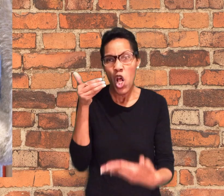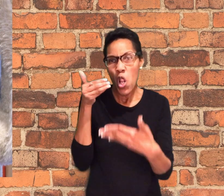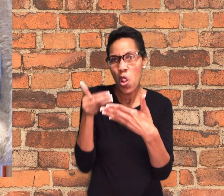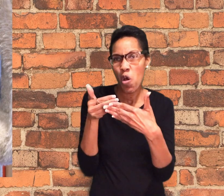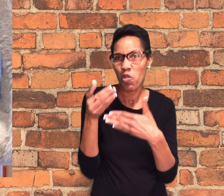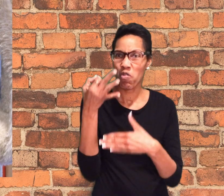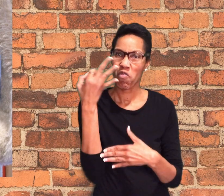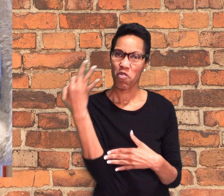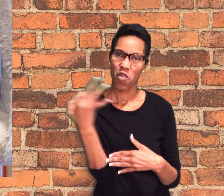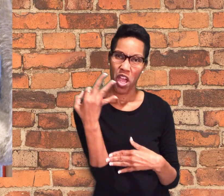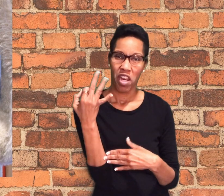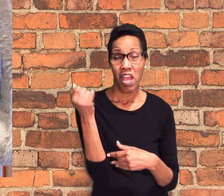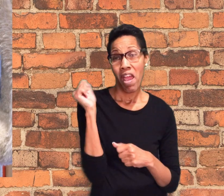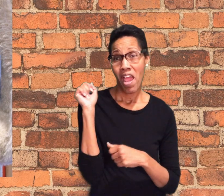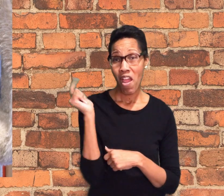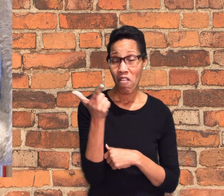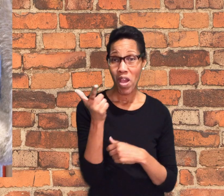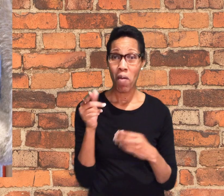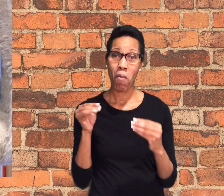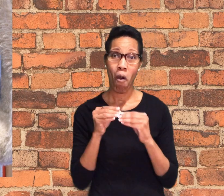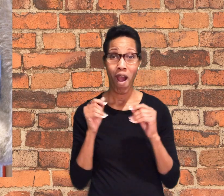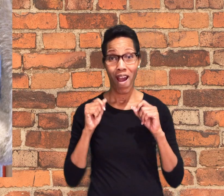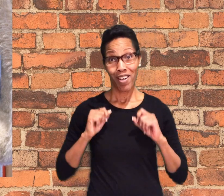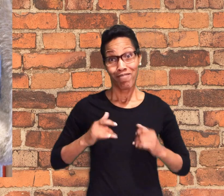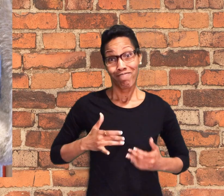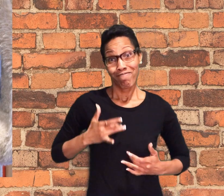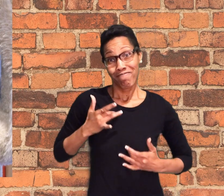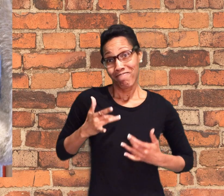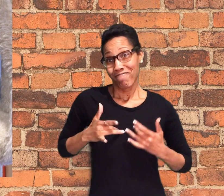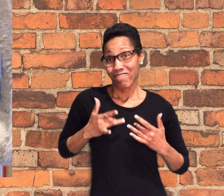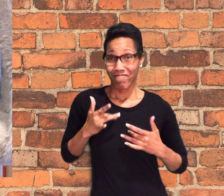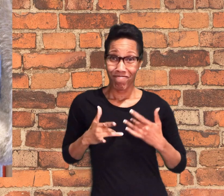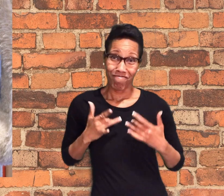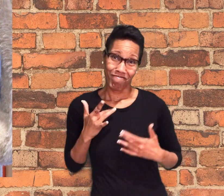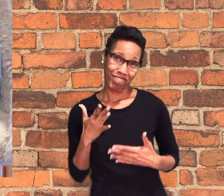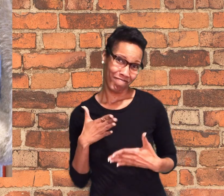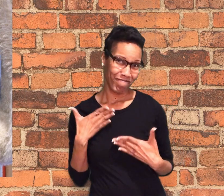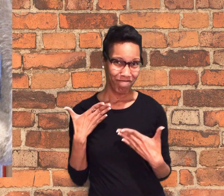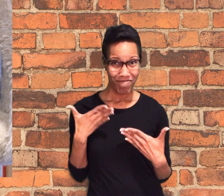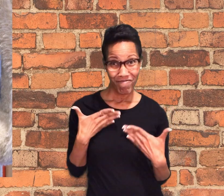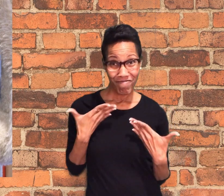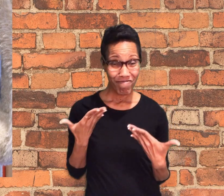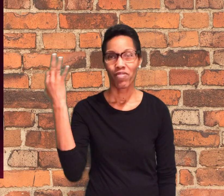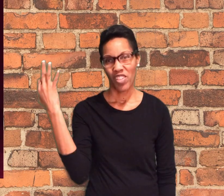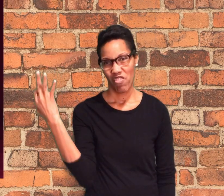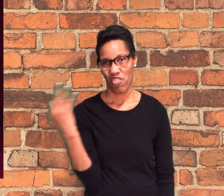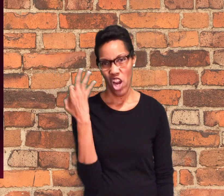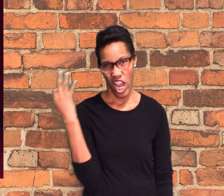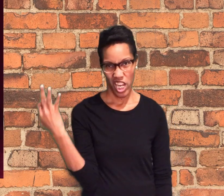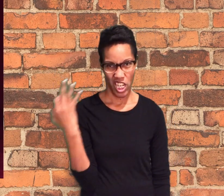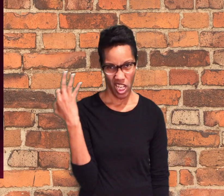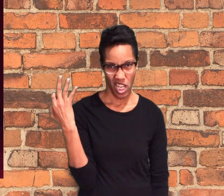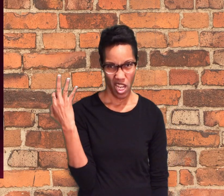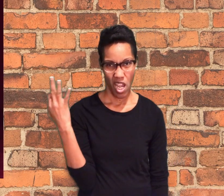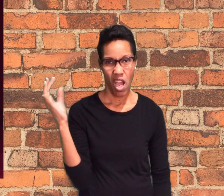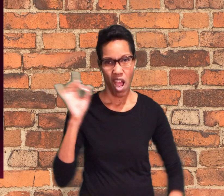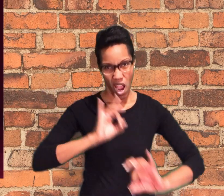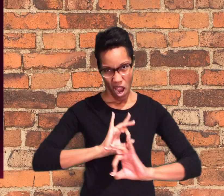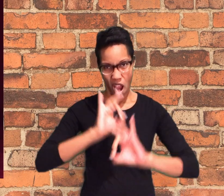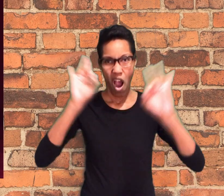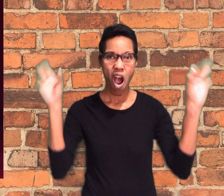Friday and everybody's getting excited and happy Friday it's awful